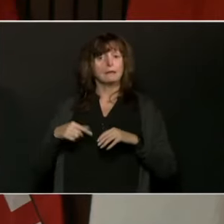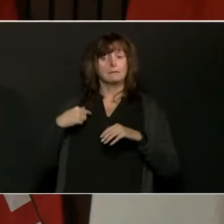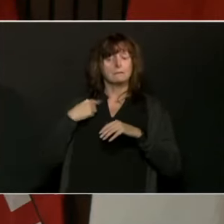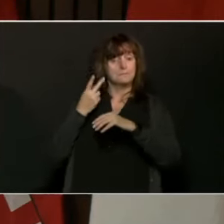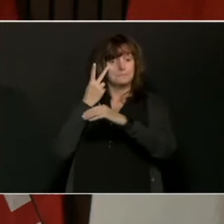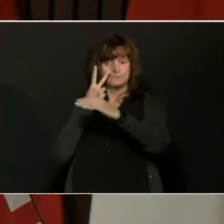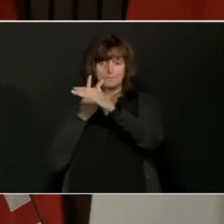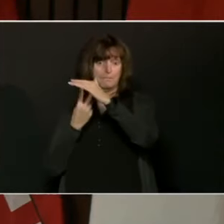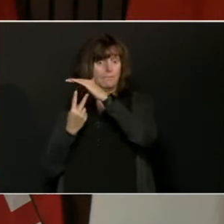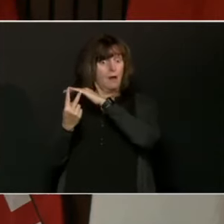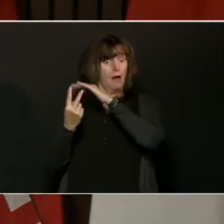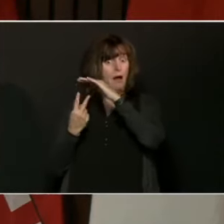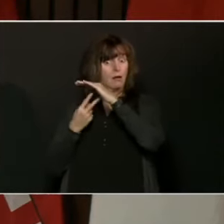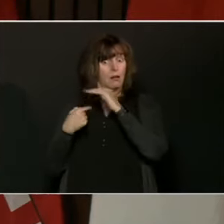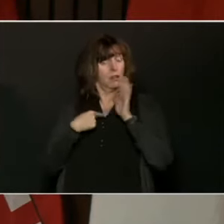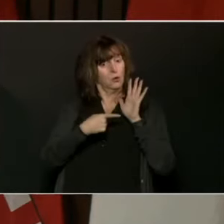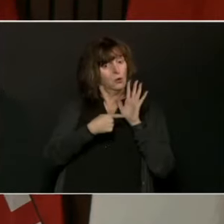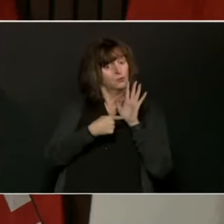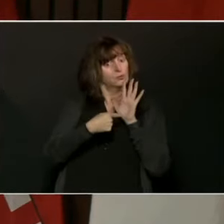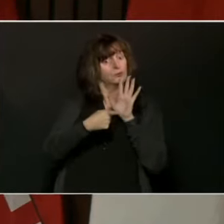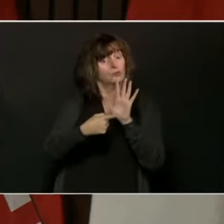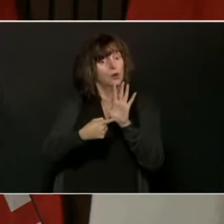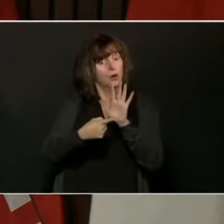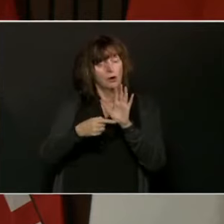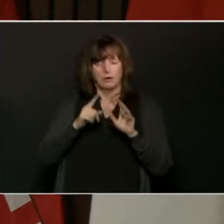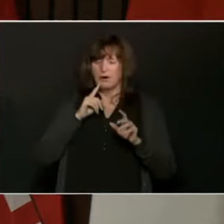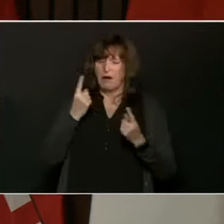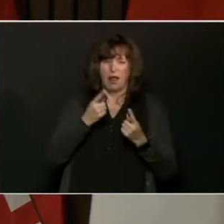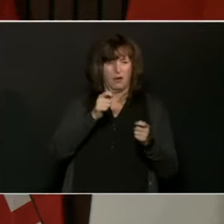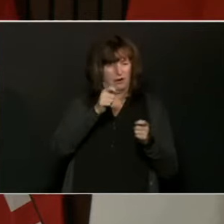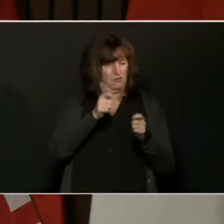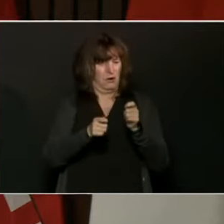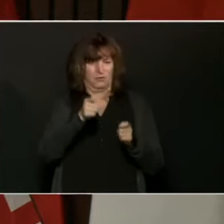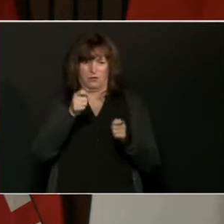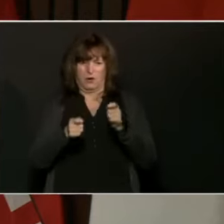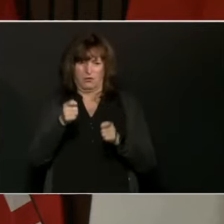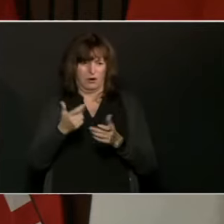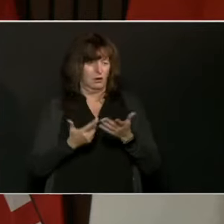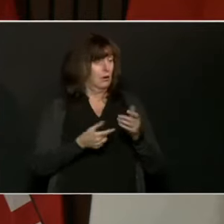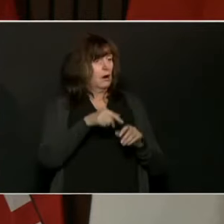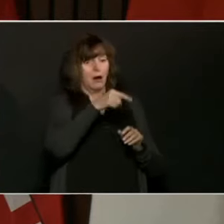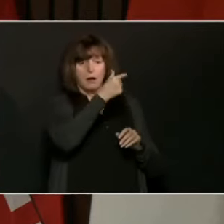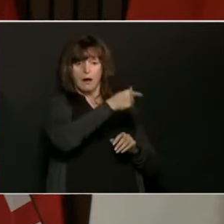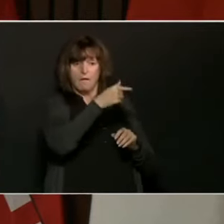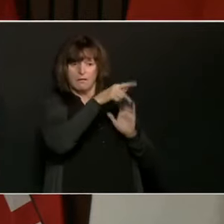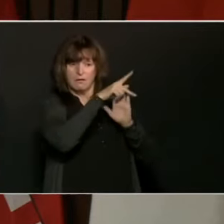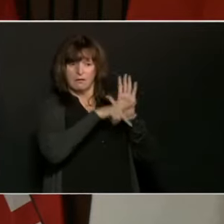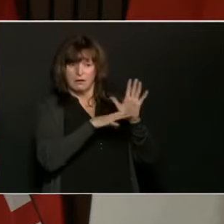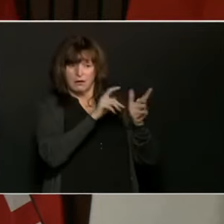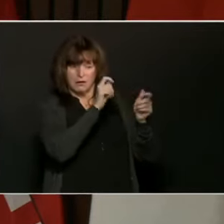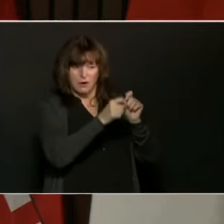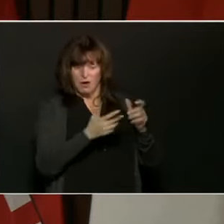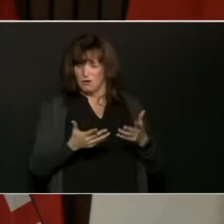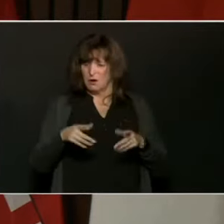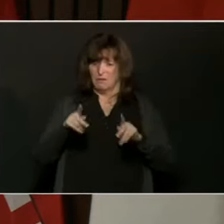SO THE BIGGEST CHALLENGE IN COMMUNICATING THE MODELLING IS THAT EACH TIME WE PRESENT THE